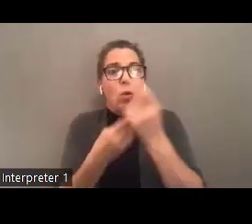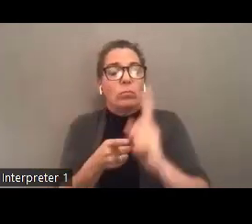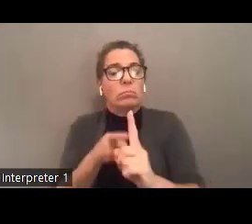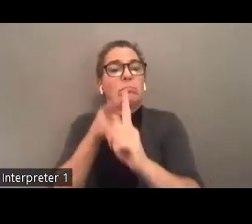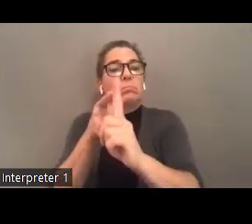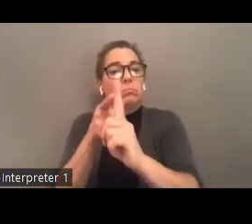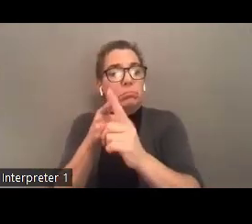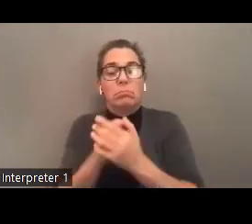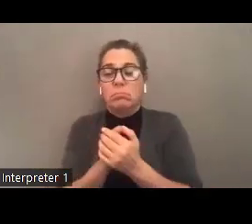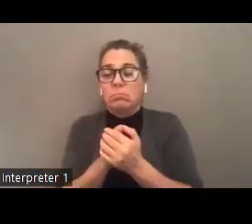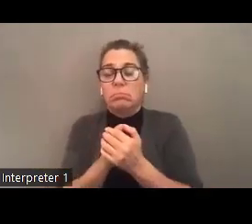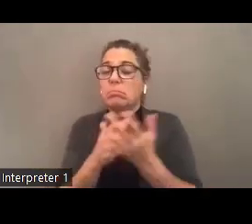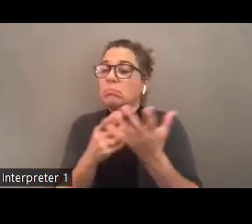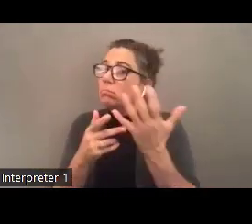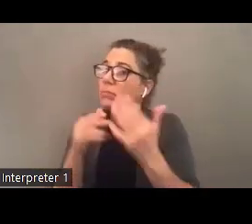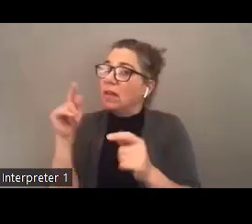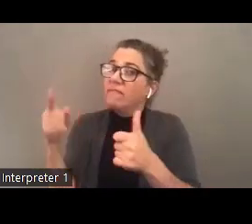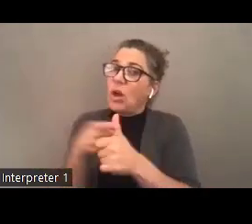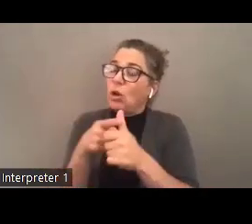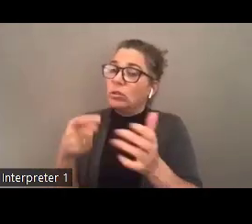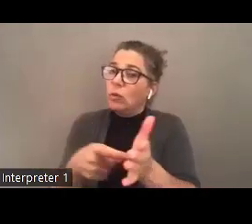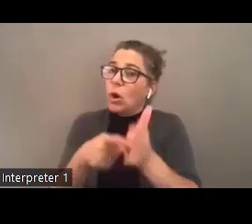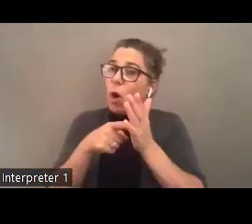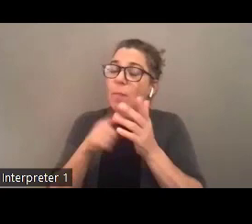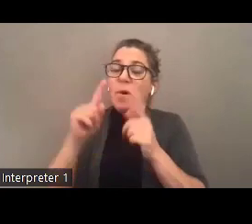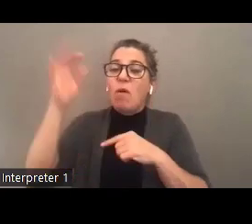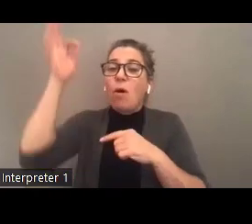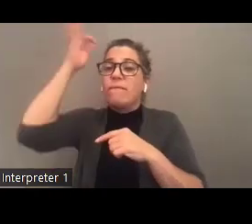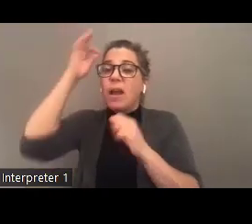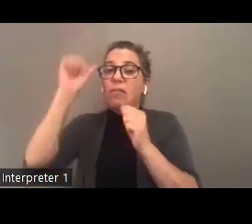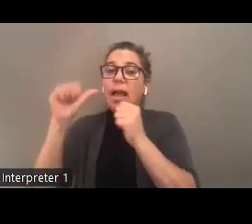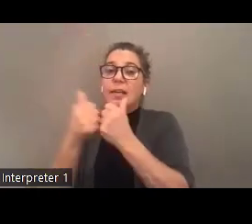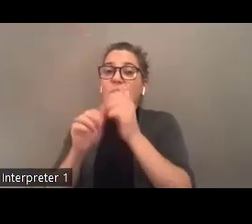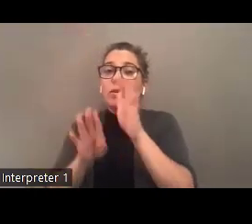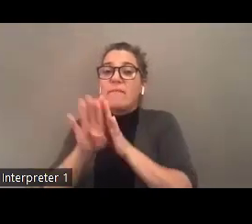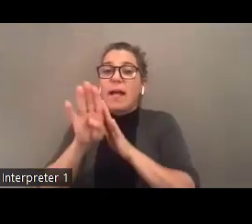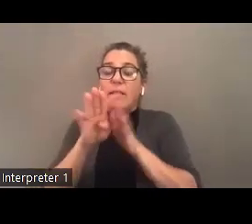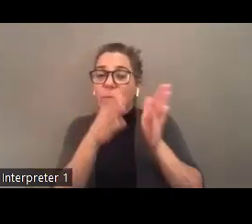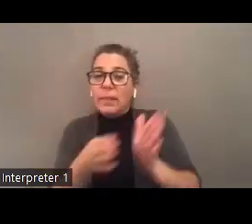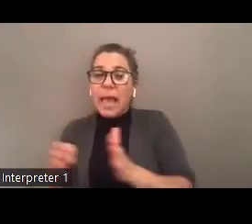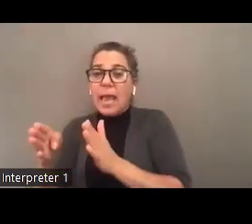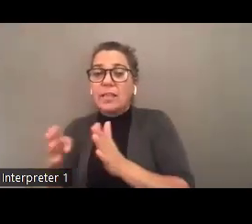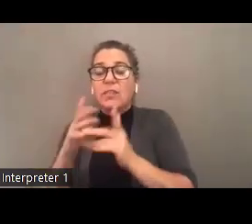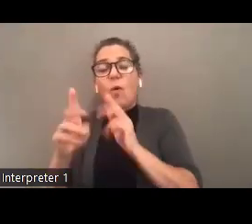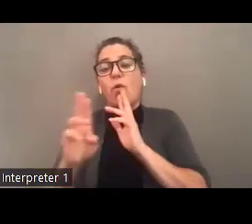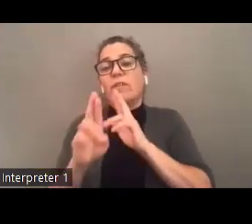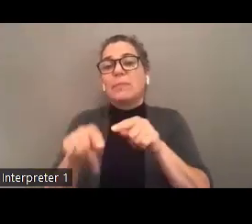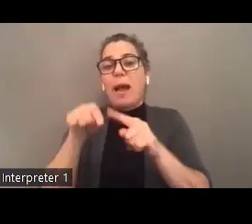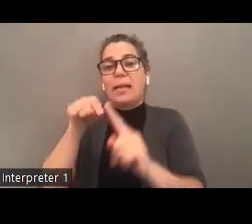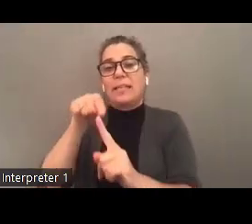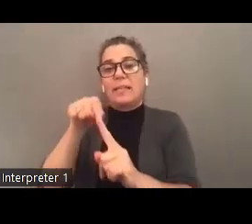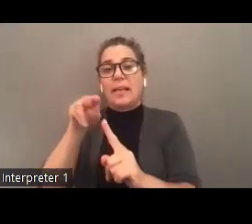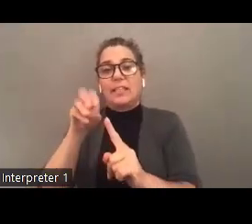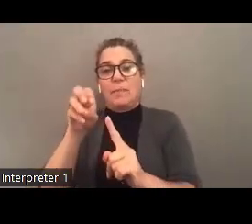To be clear, the first requirement is for federal agencies to develop plans in response to this memo. And over the coming months,